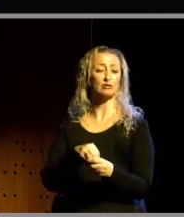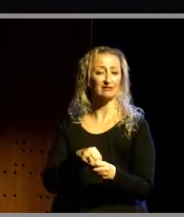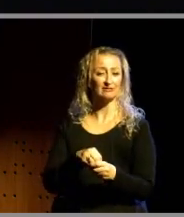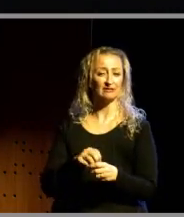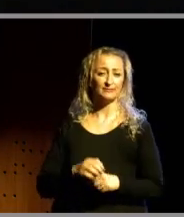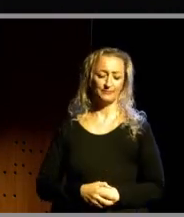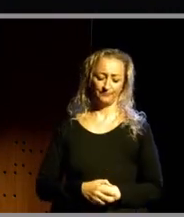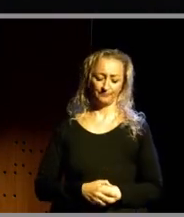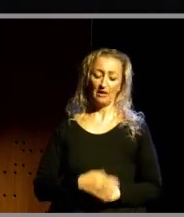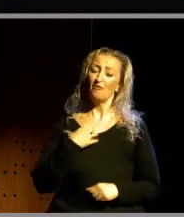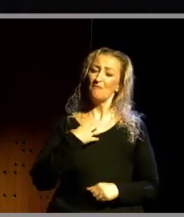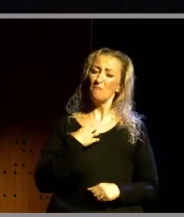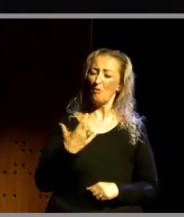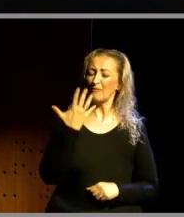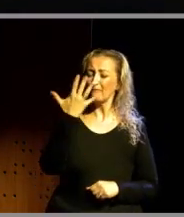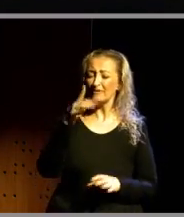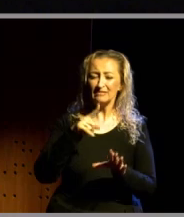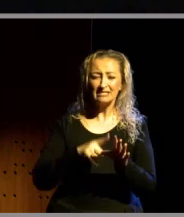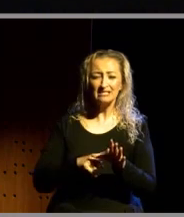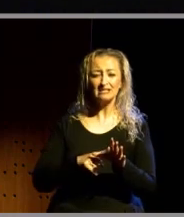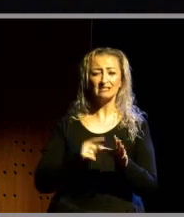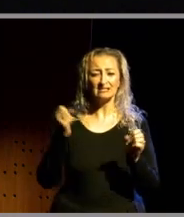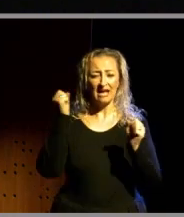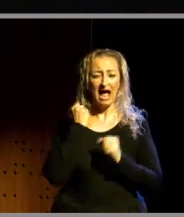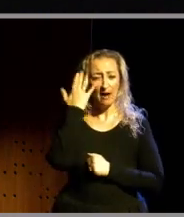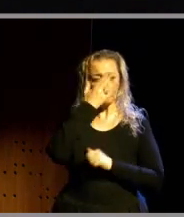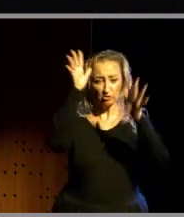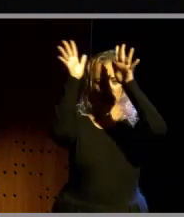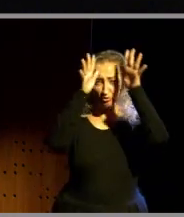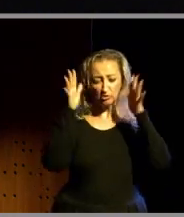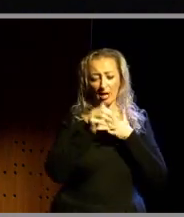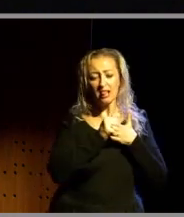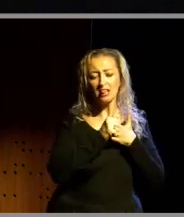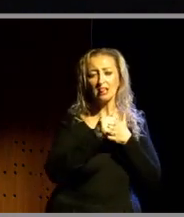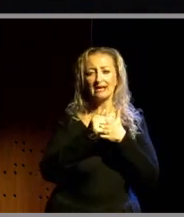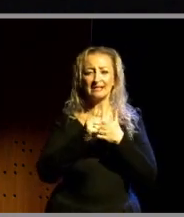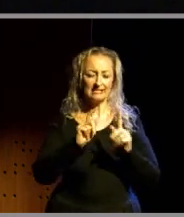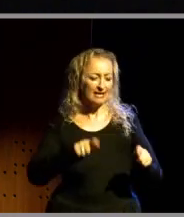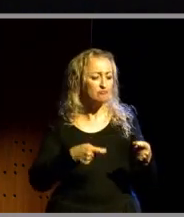Aboriginal and Torres Strait Islander leaders have provided guidance to the Australia Council